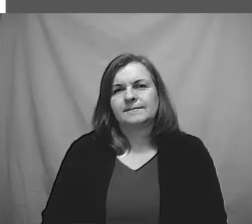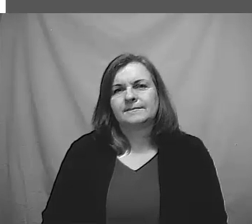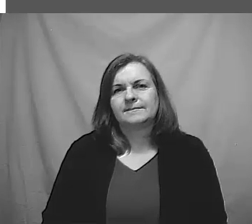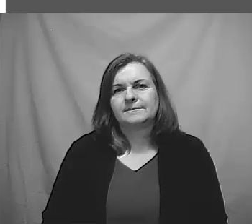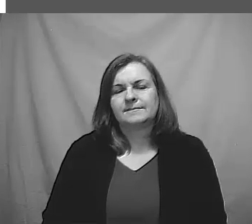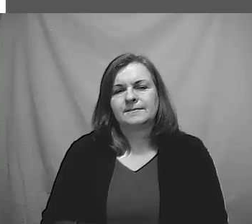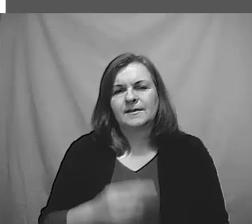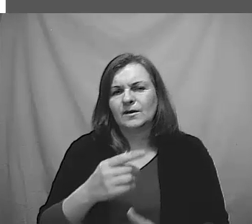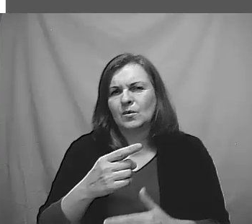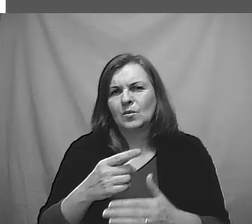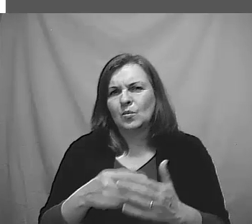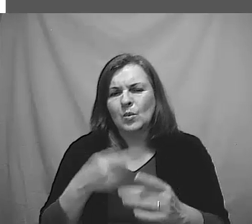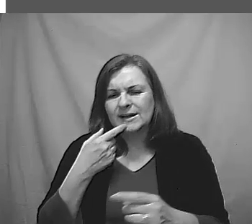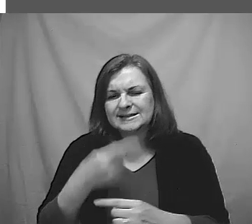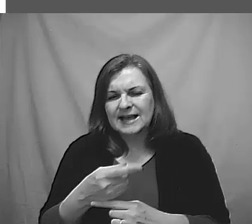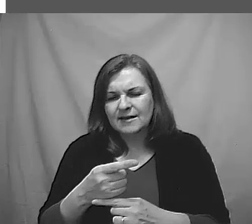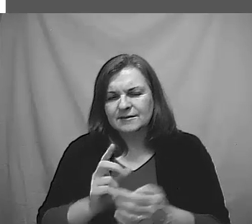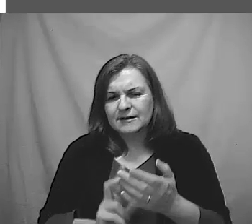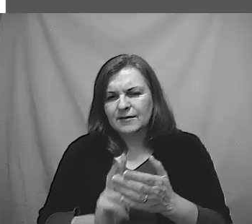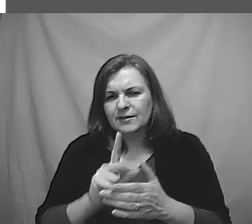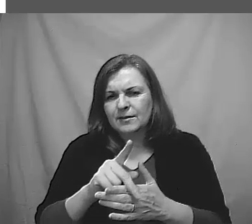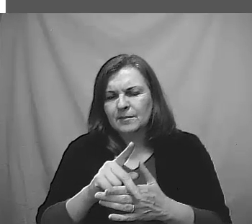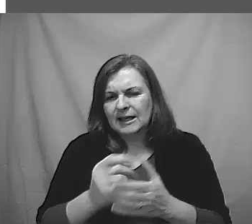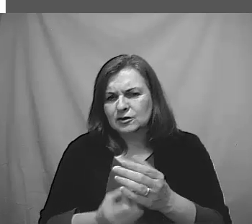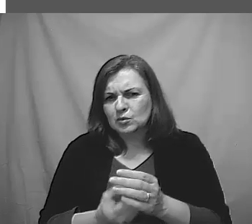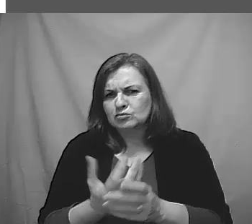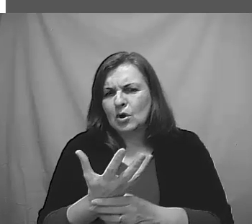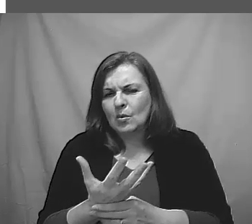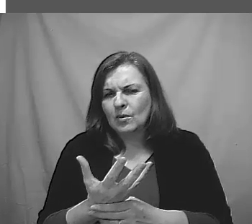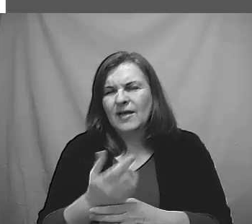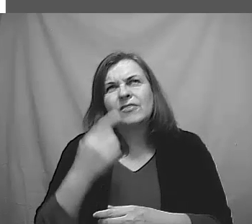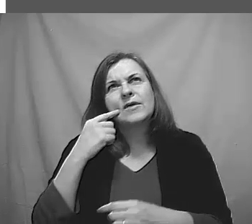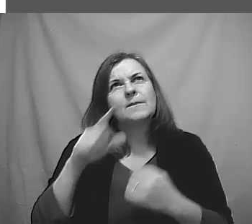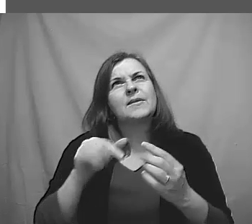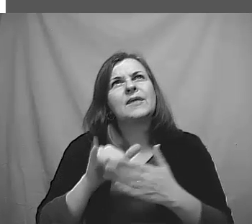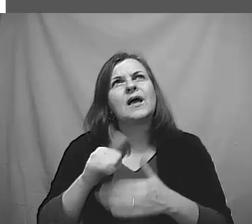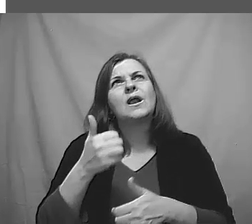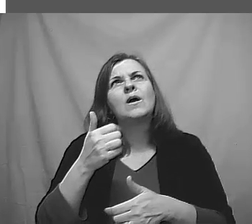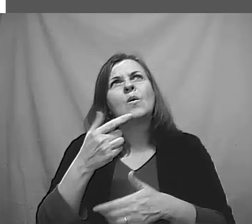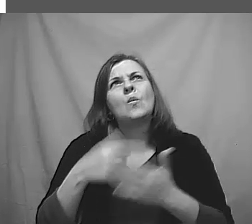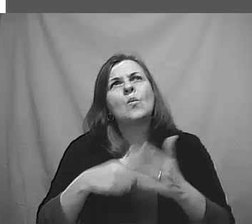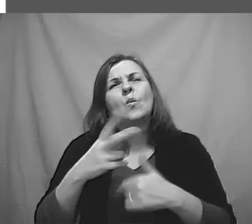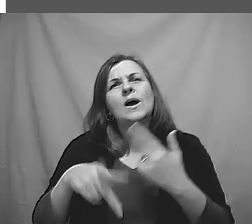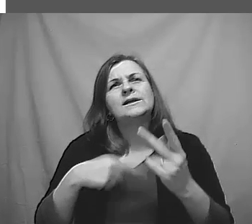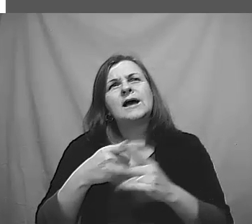would be involved?? think about that.